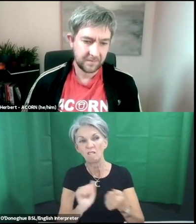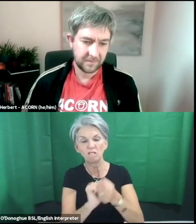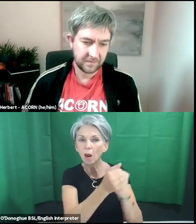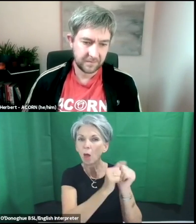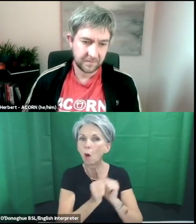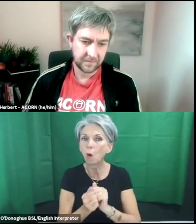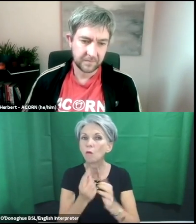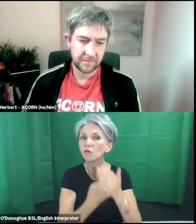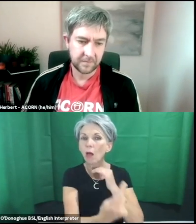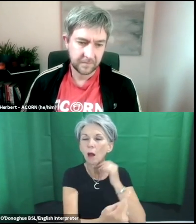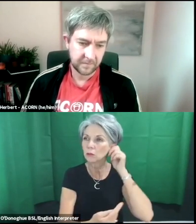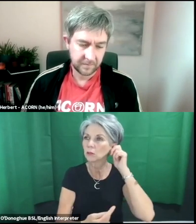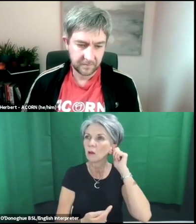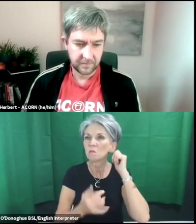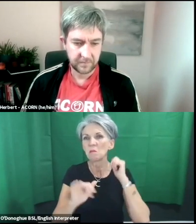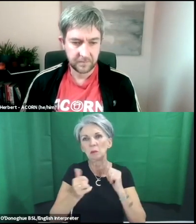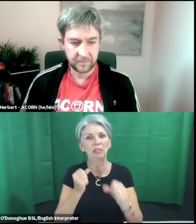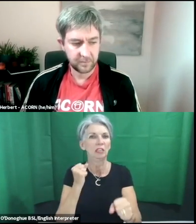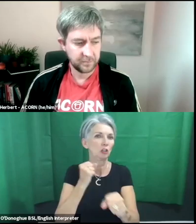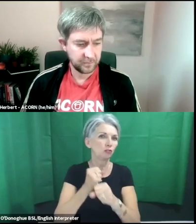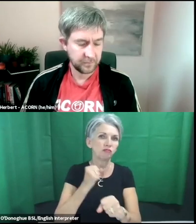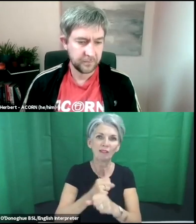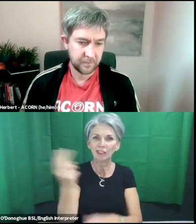let's say, graphic design studio.